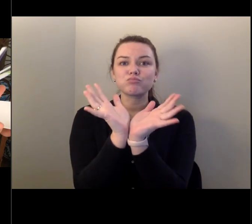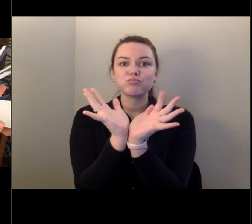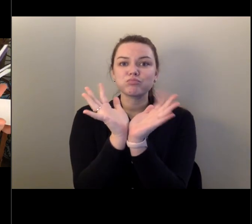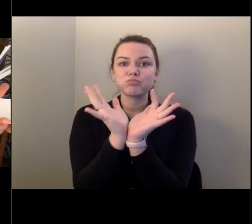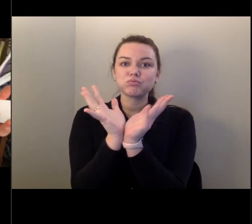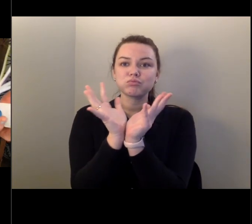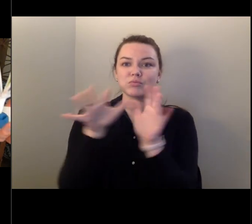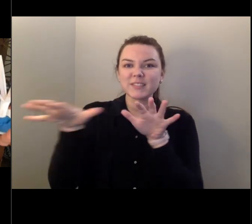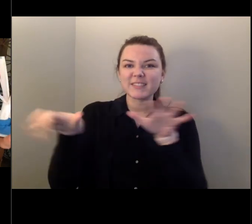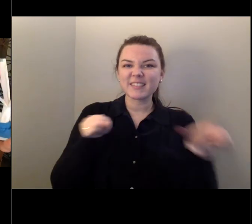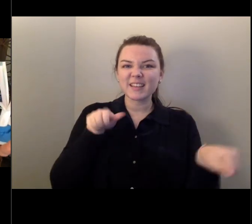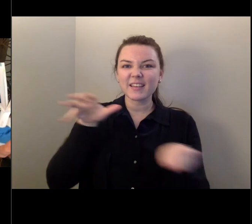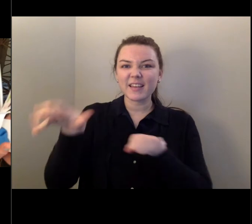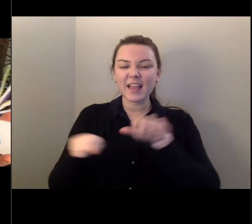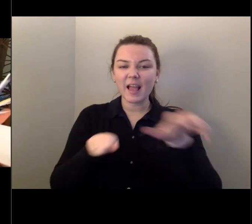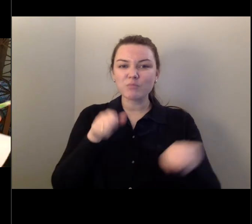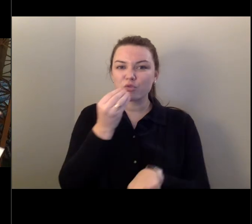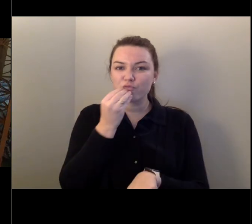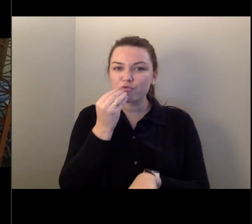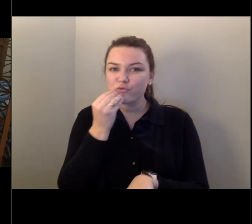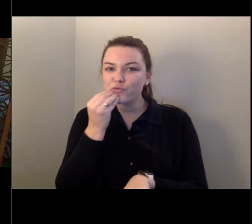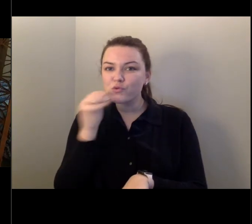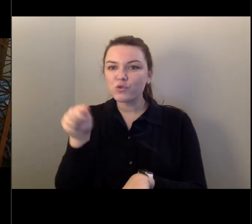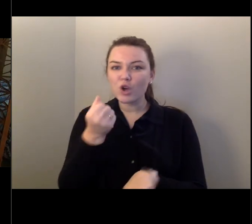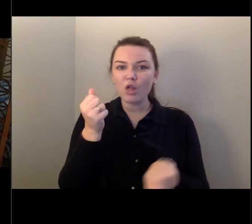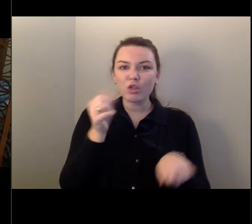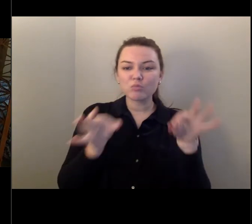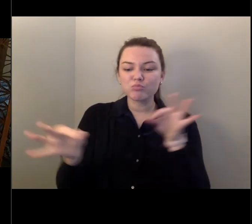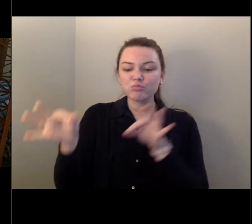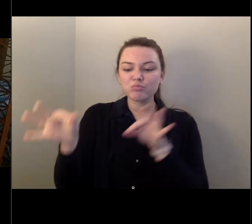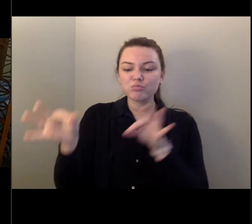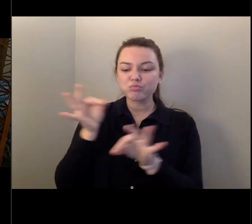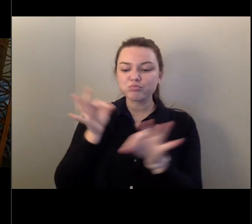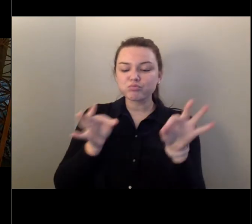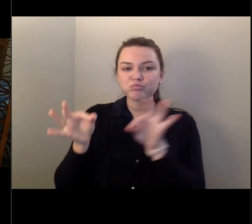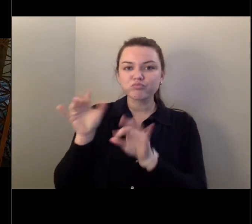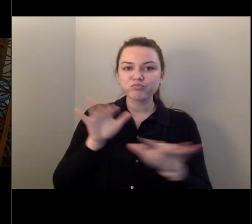and other small little drifters. We've got our base.